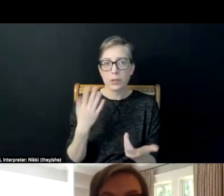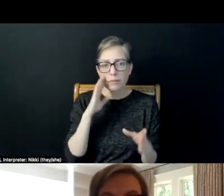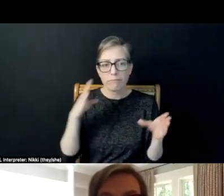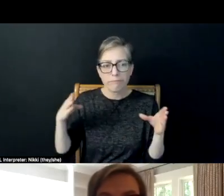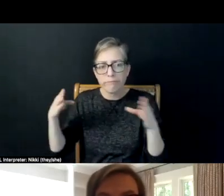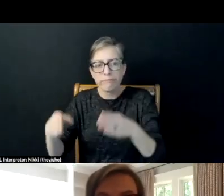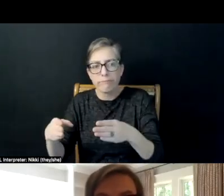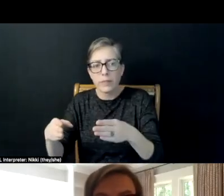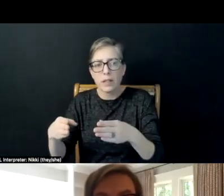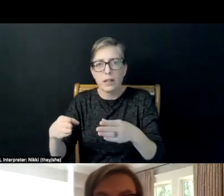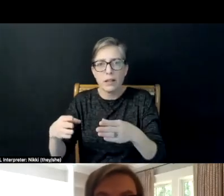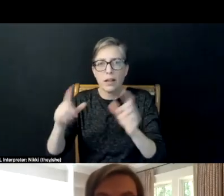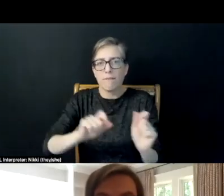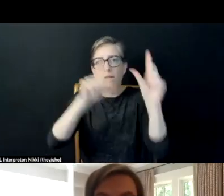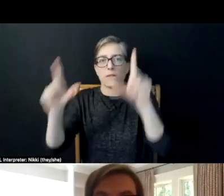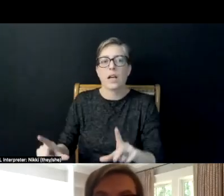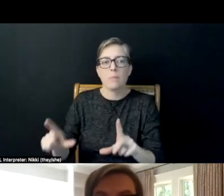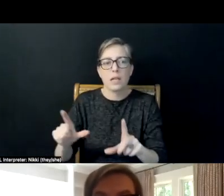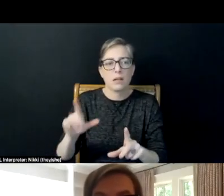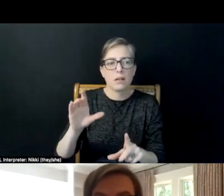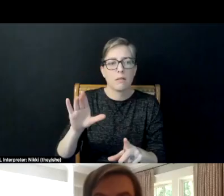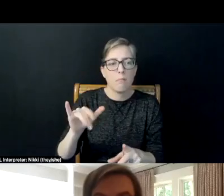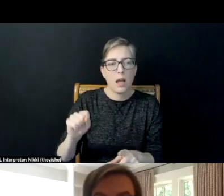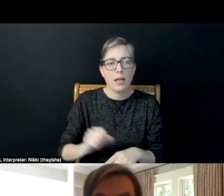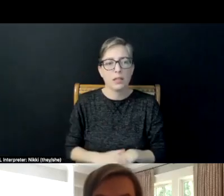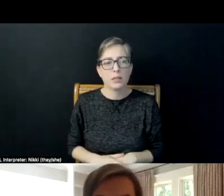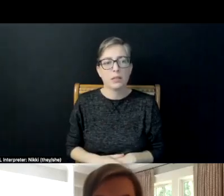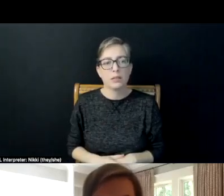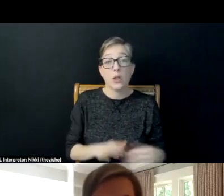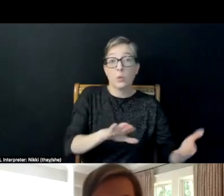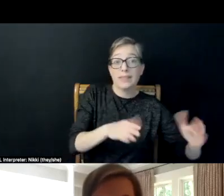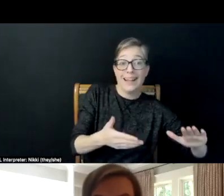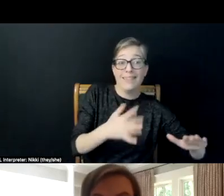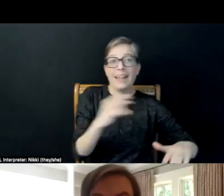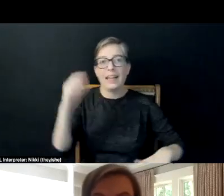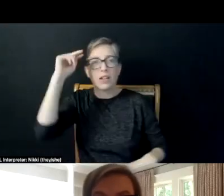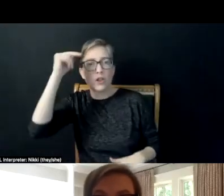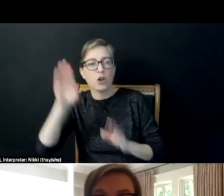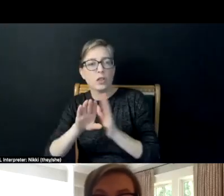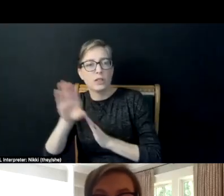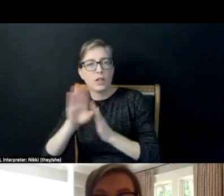we put forward that death and neurodevelopmental impairment are the same outcome. When we do our research,